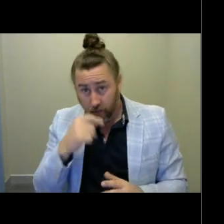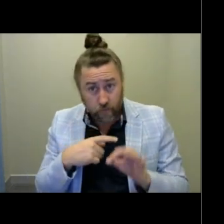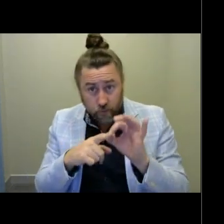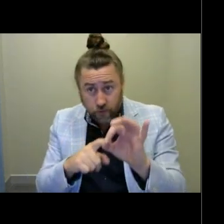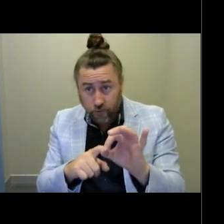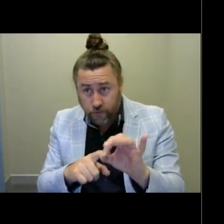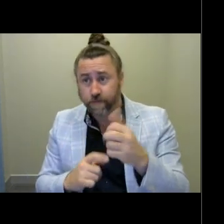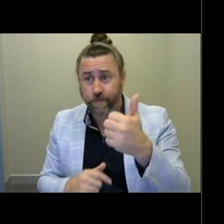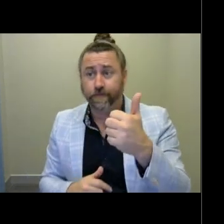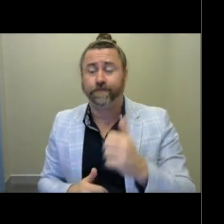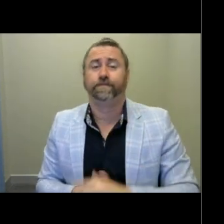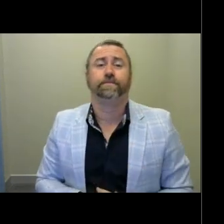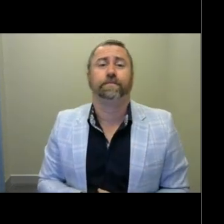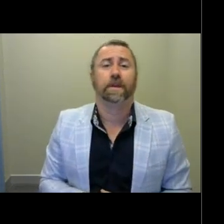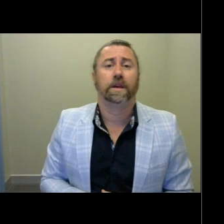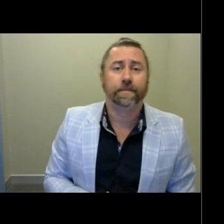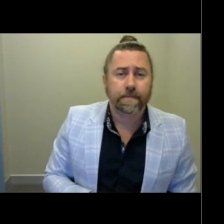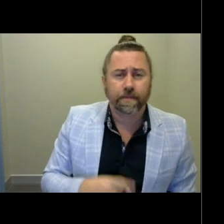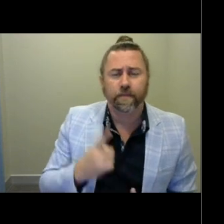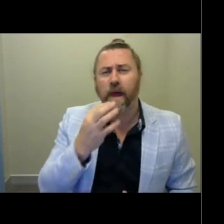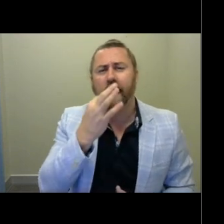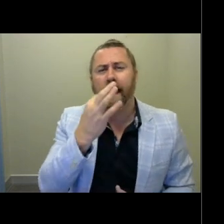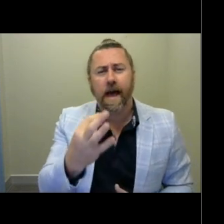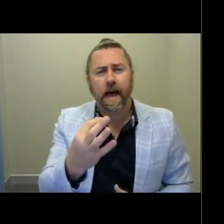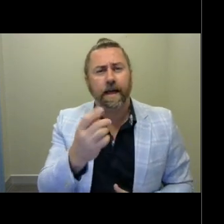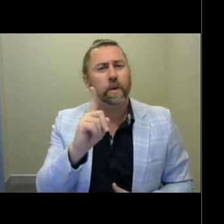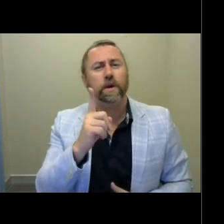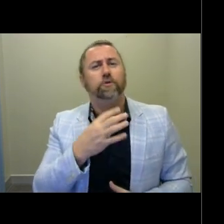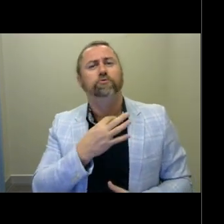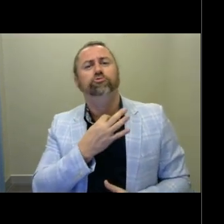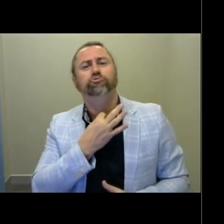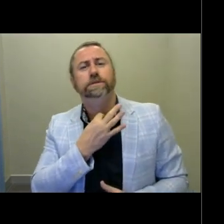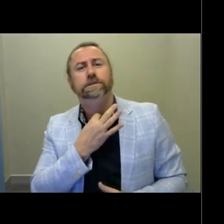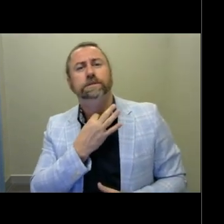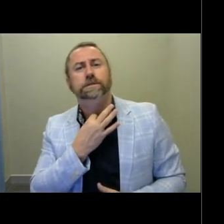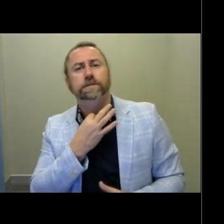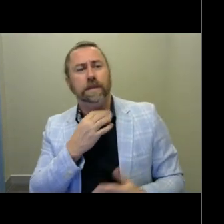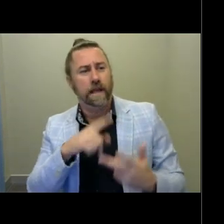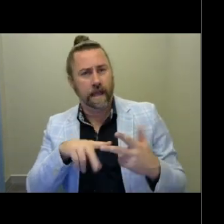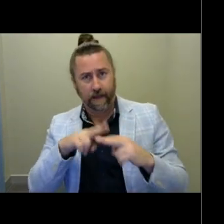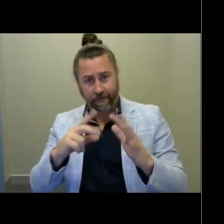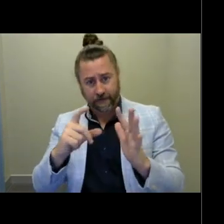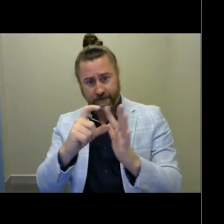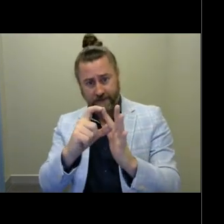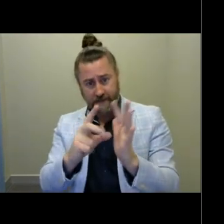Someone was also asking what are the risks of implementing a DVO in the circumstance